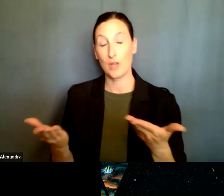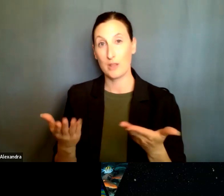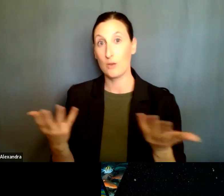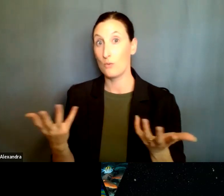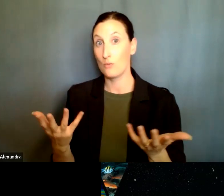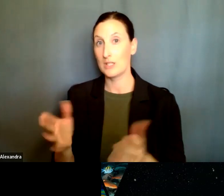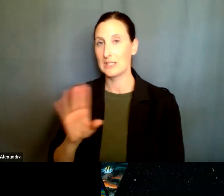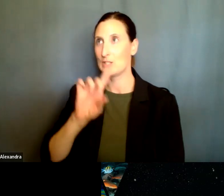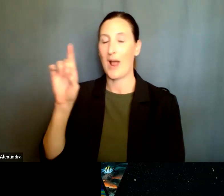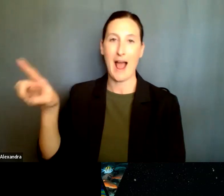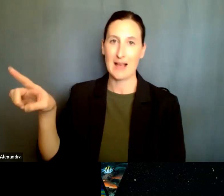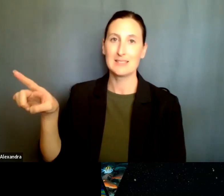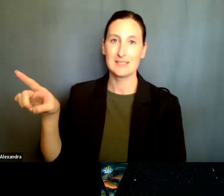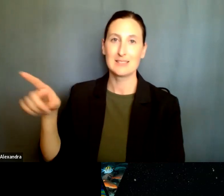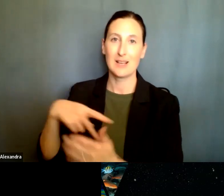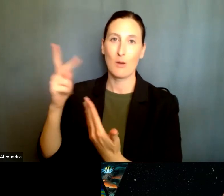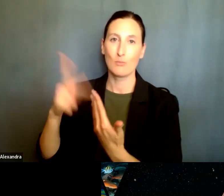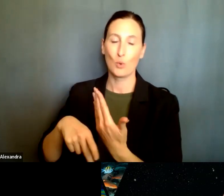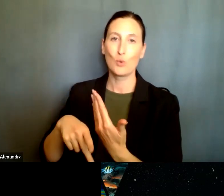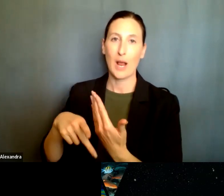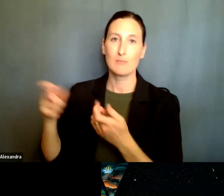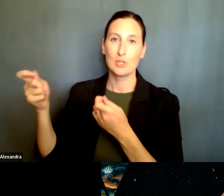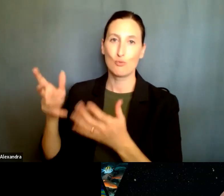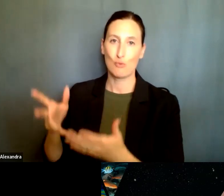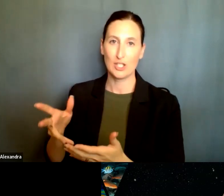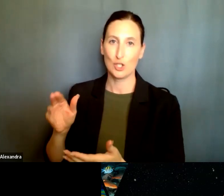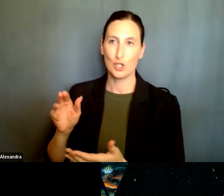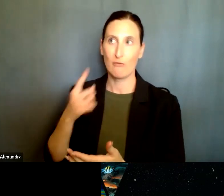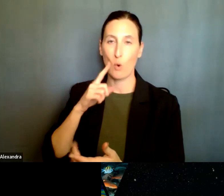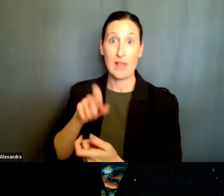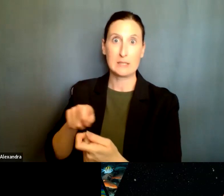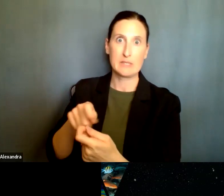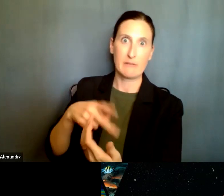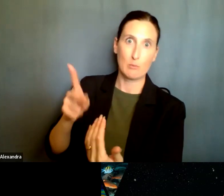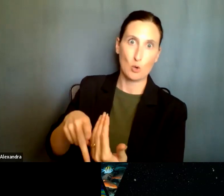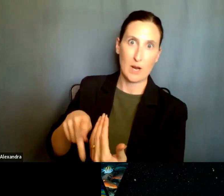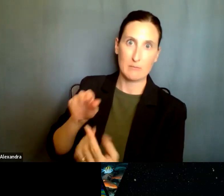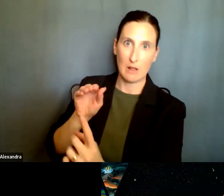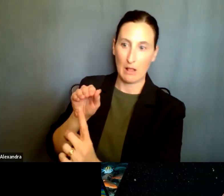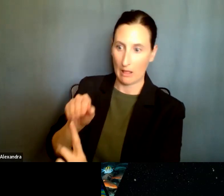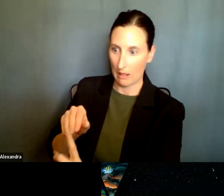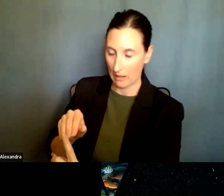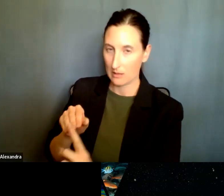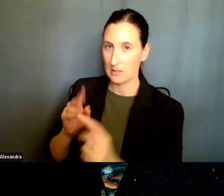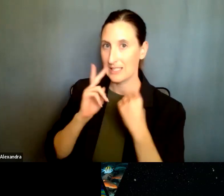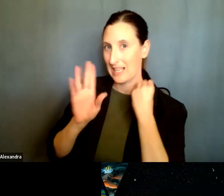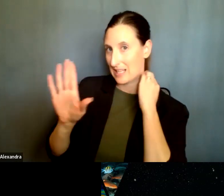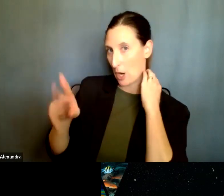a program director for the program of interest and see what their policies are or look in the solicitation because a lot of